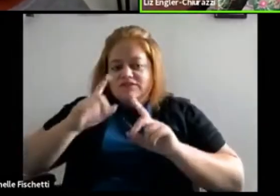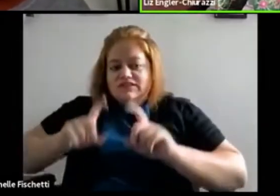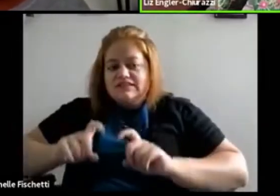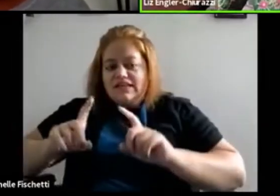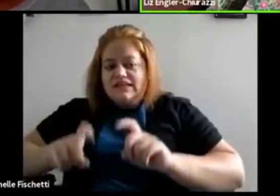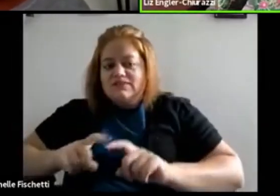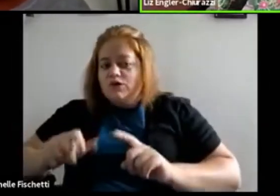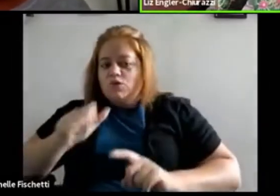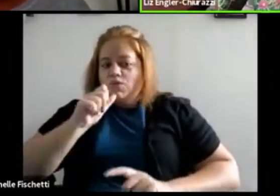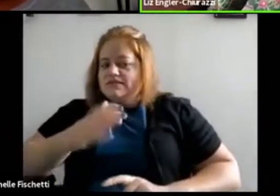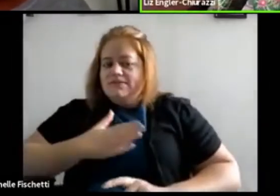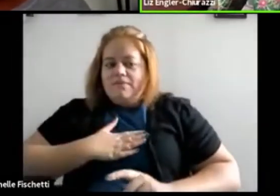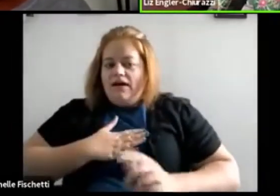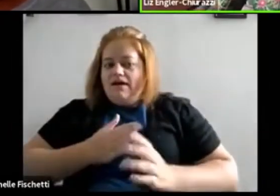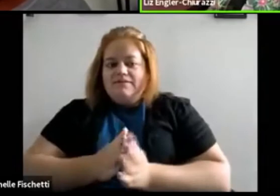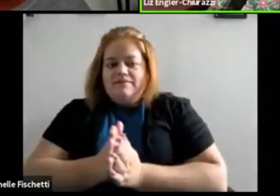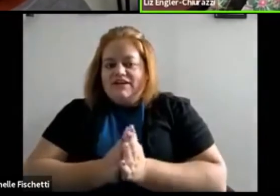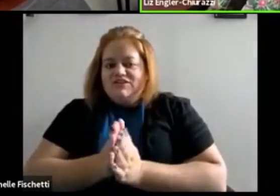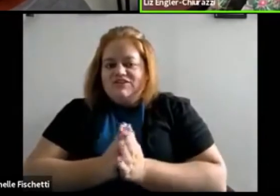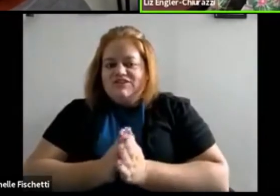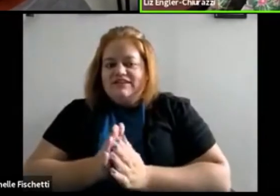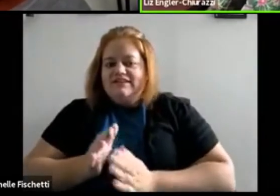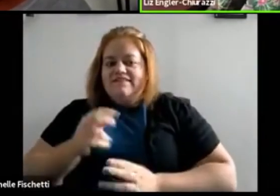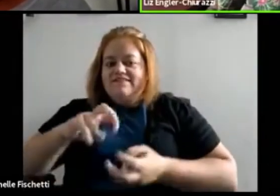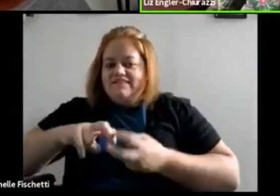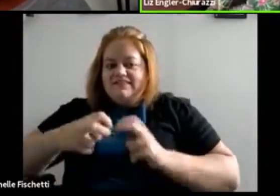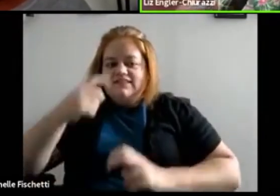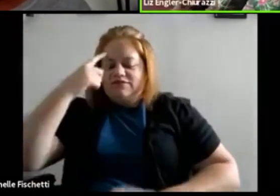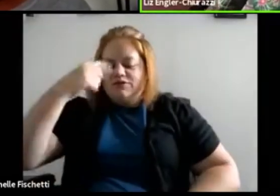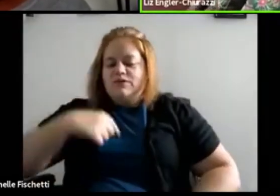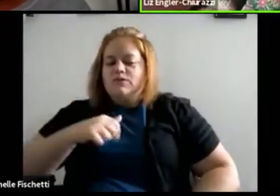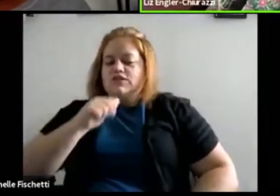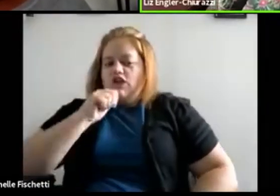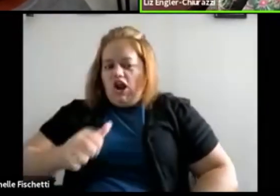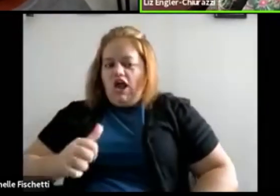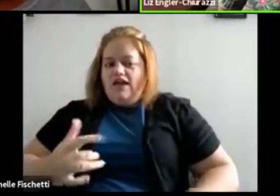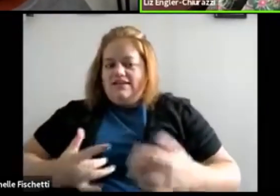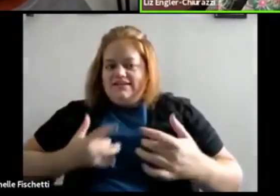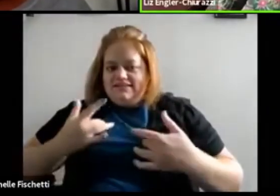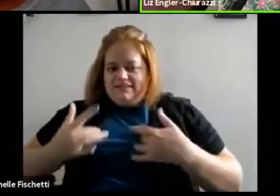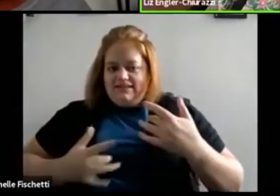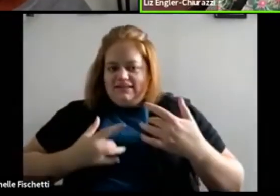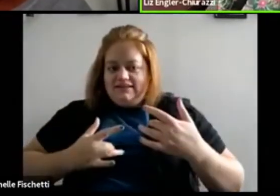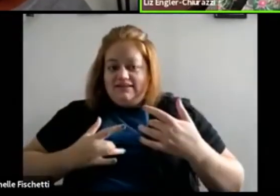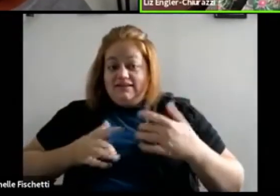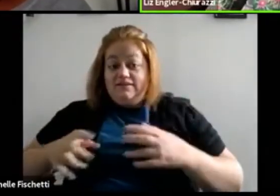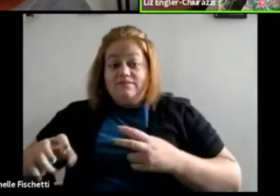passion, it didn't excite me and then I got to college and took these first few